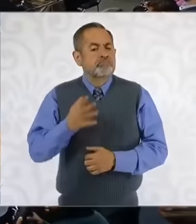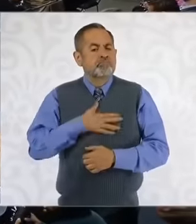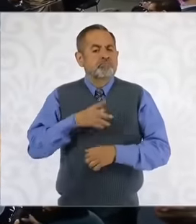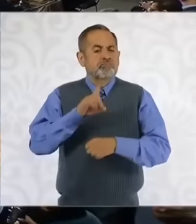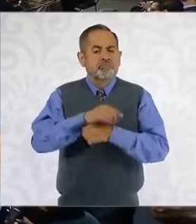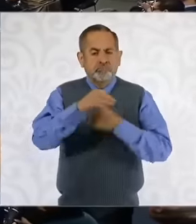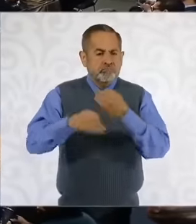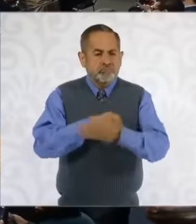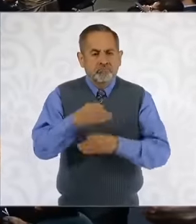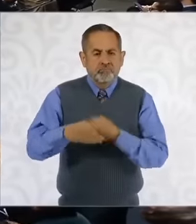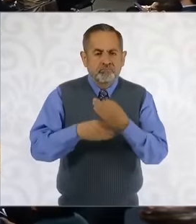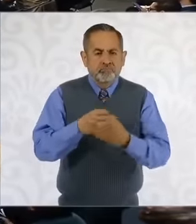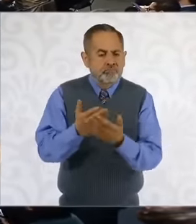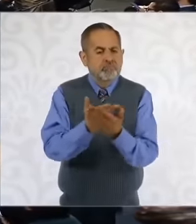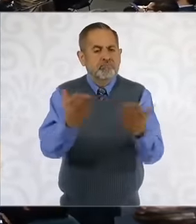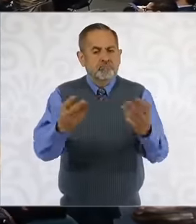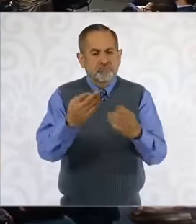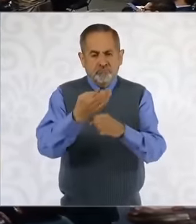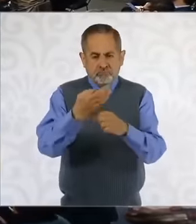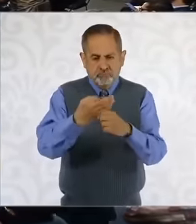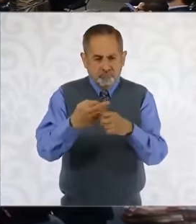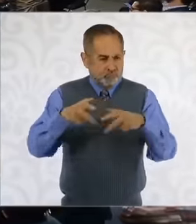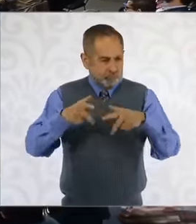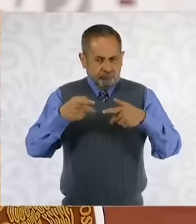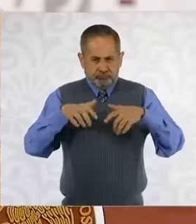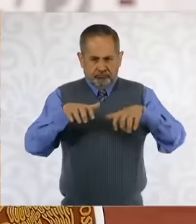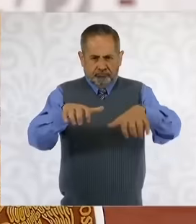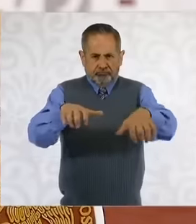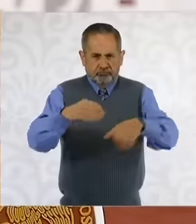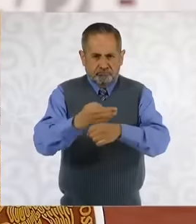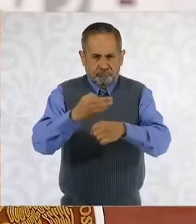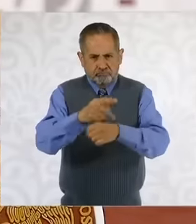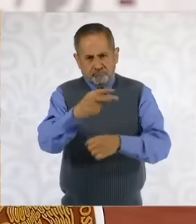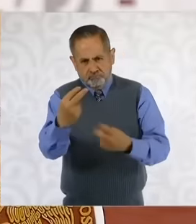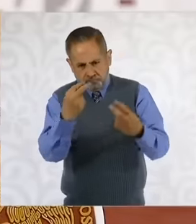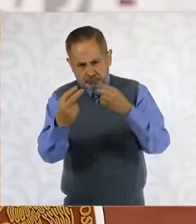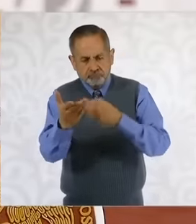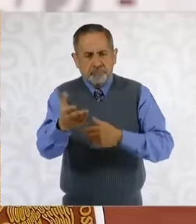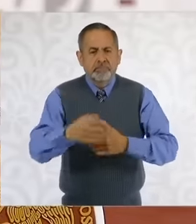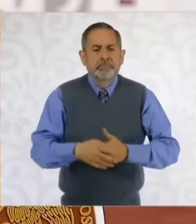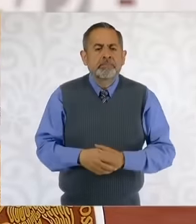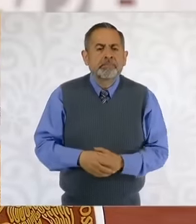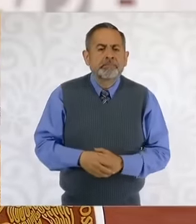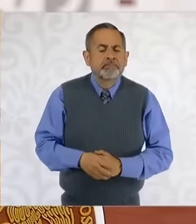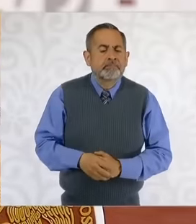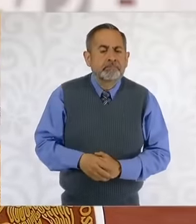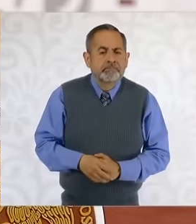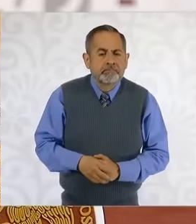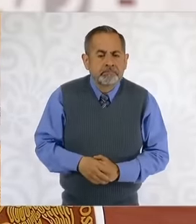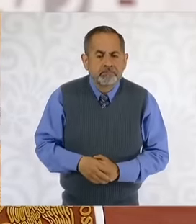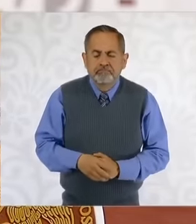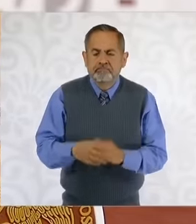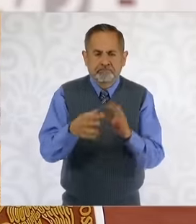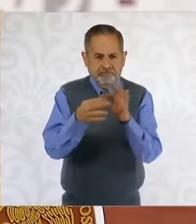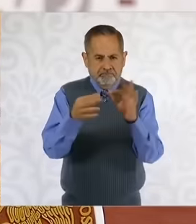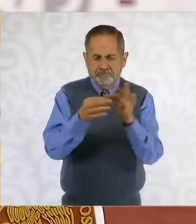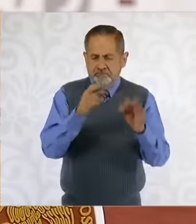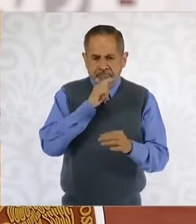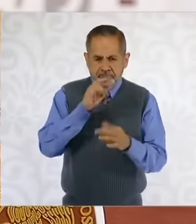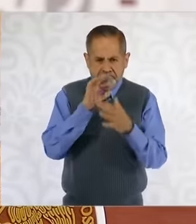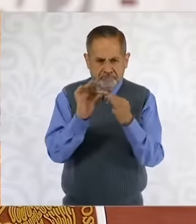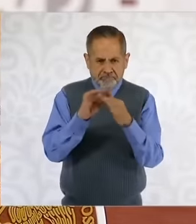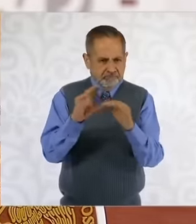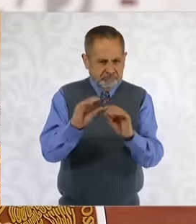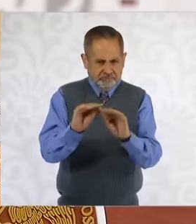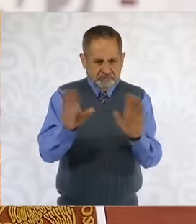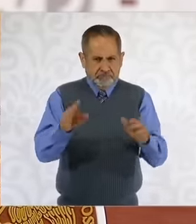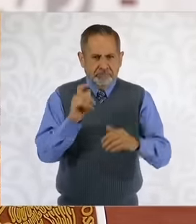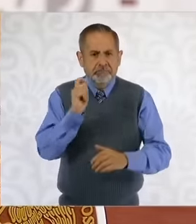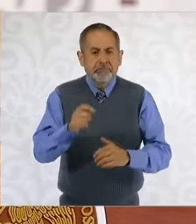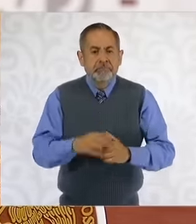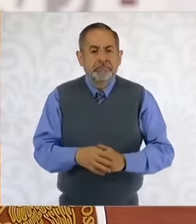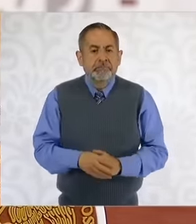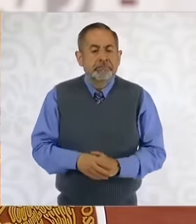who are present this morning, it should be said very quickly that the topic